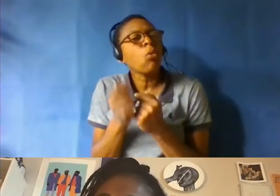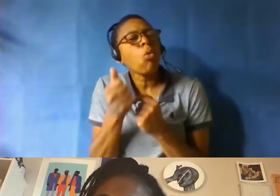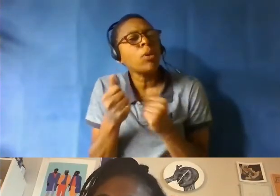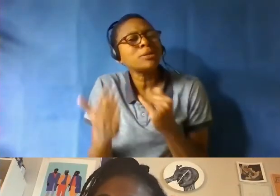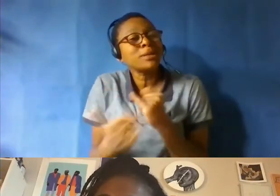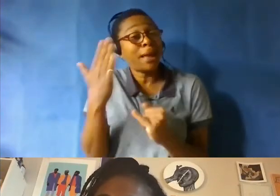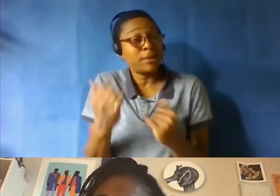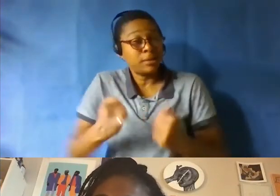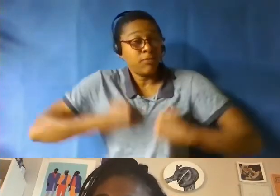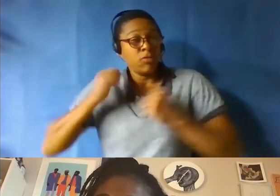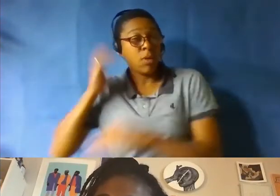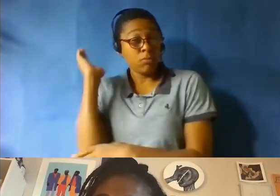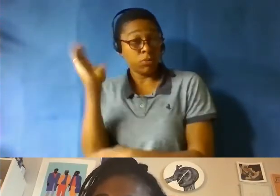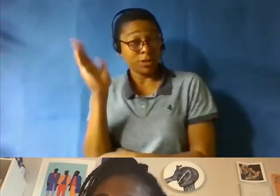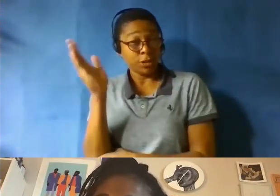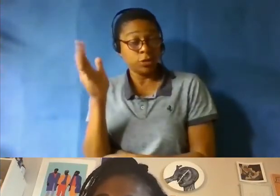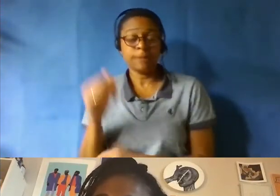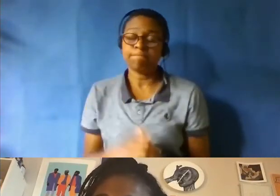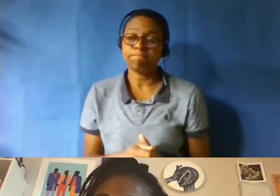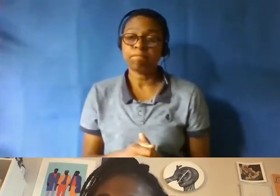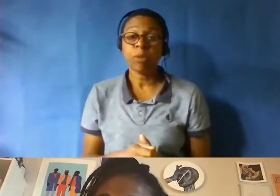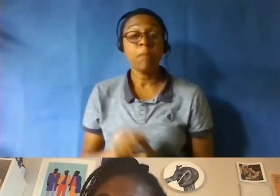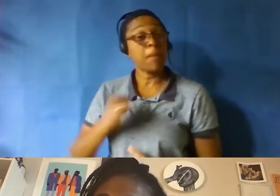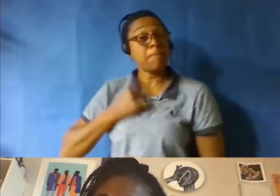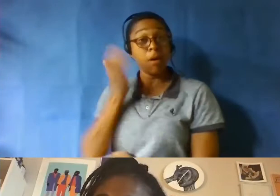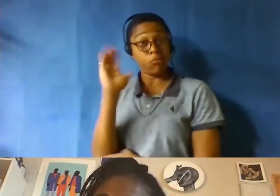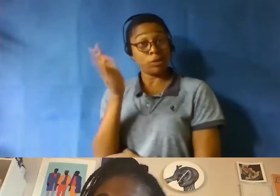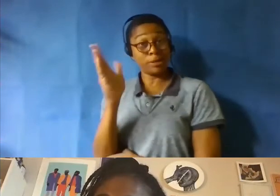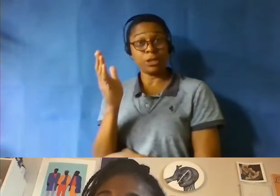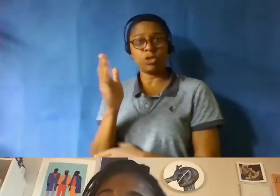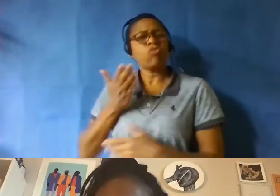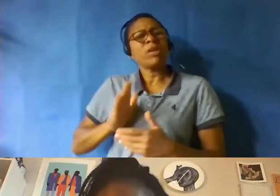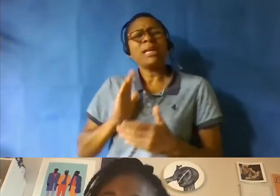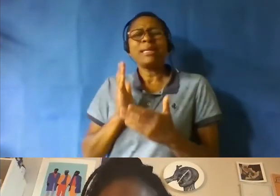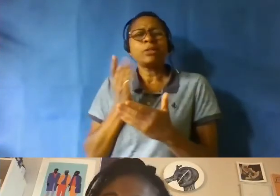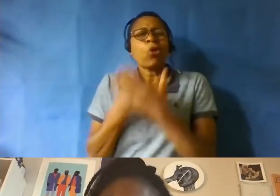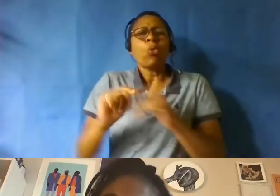yeah like I said my my presentation was intended to be right introductory and so